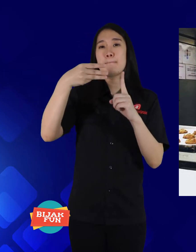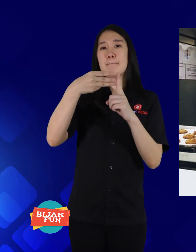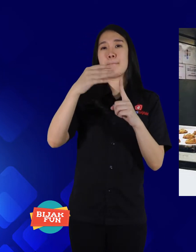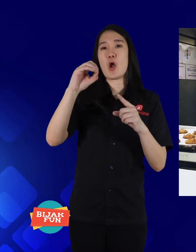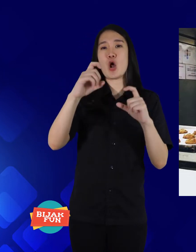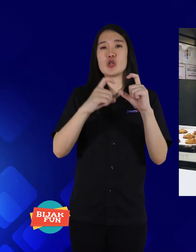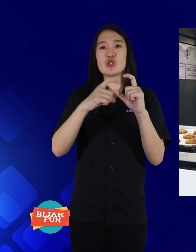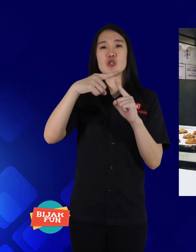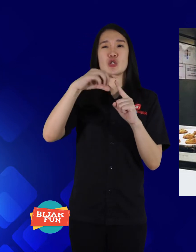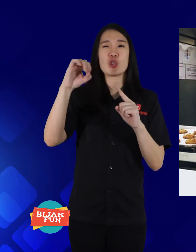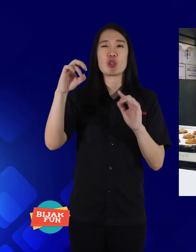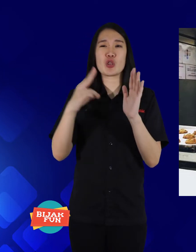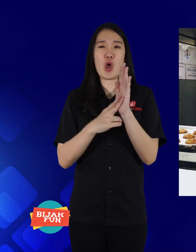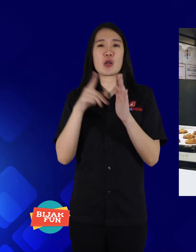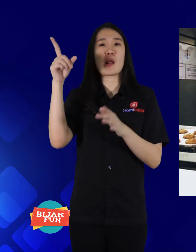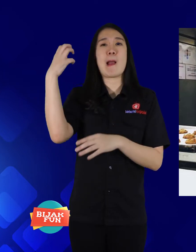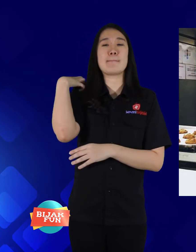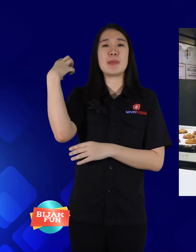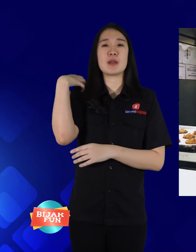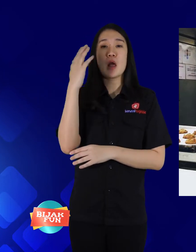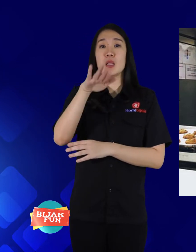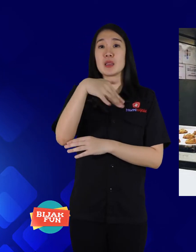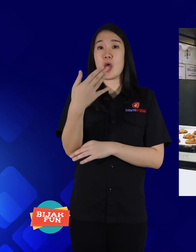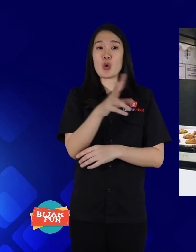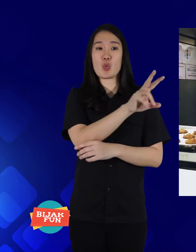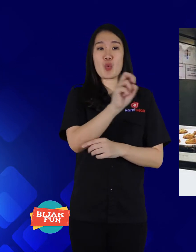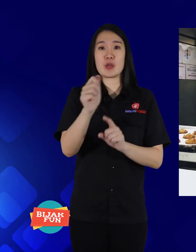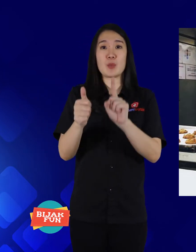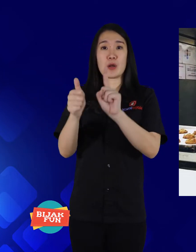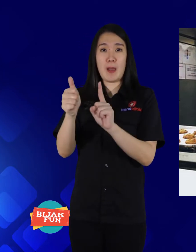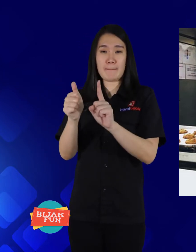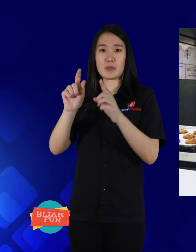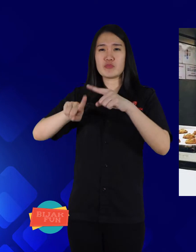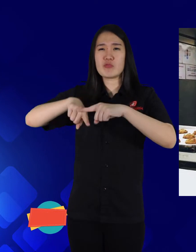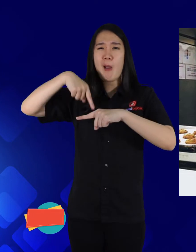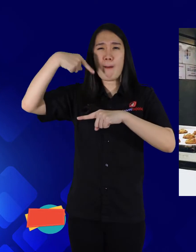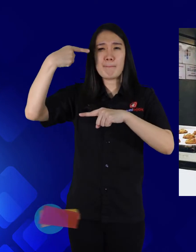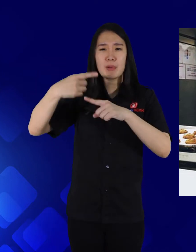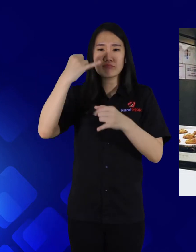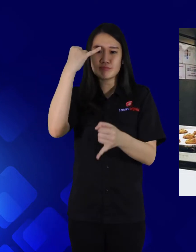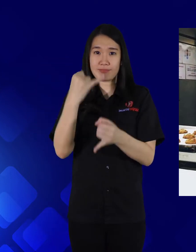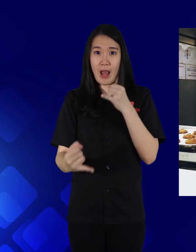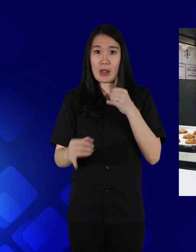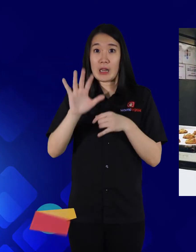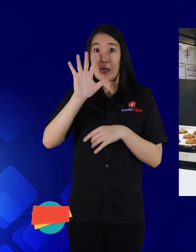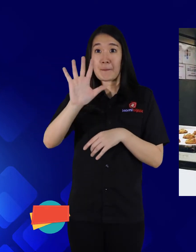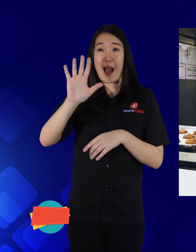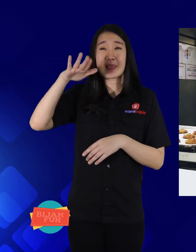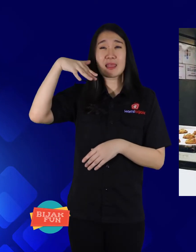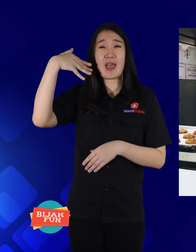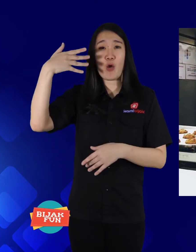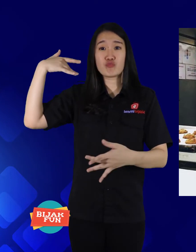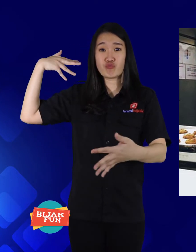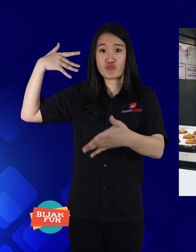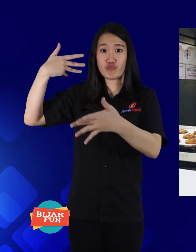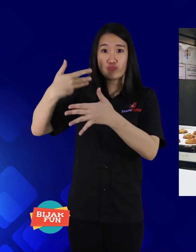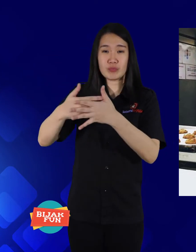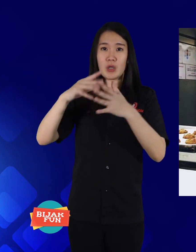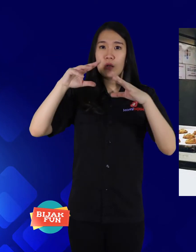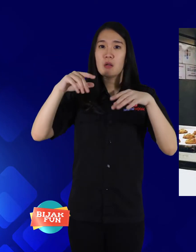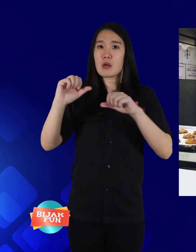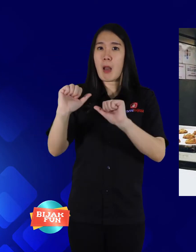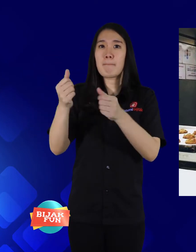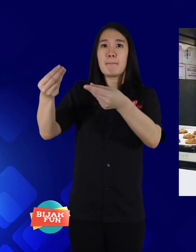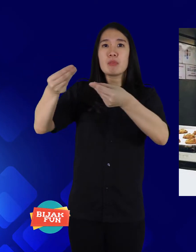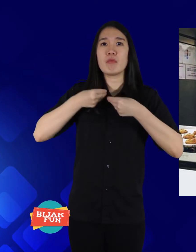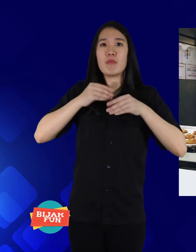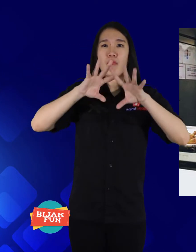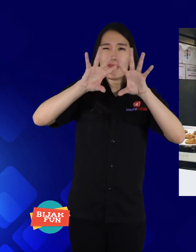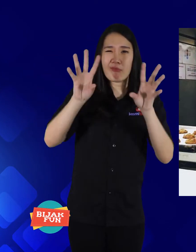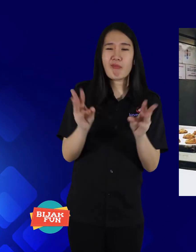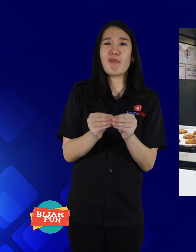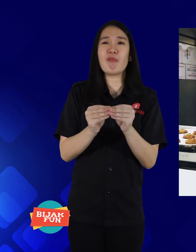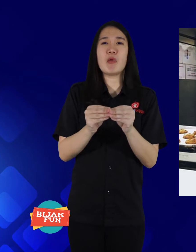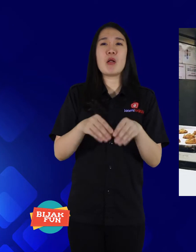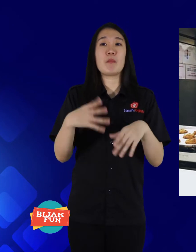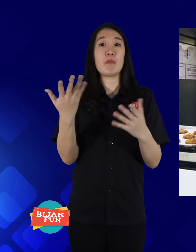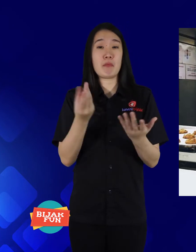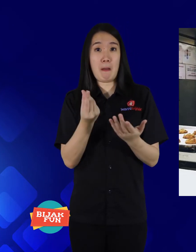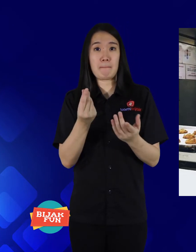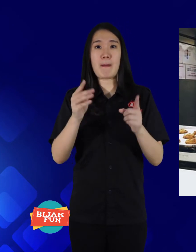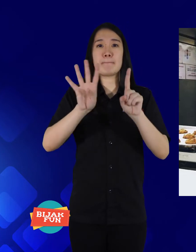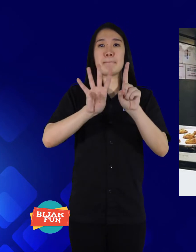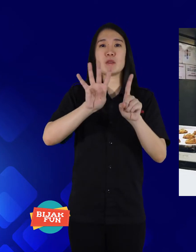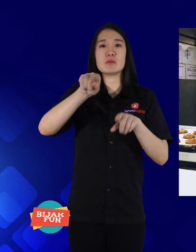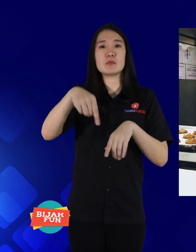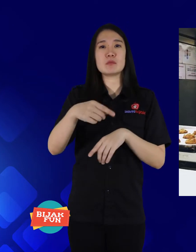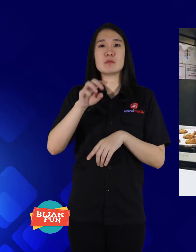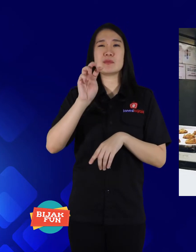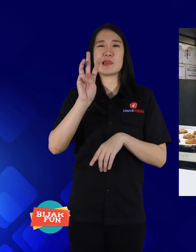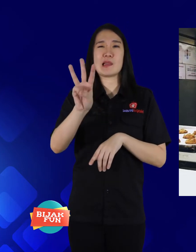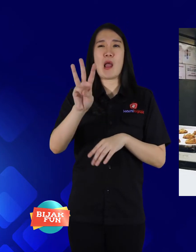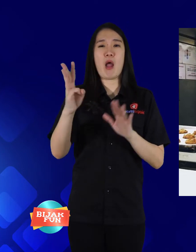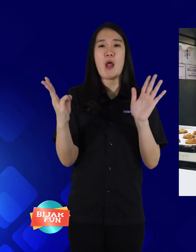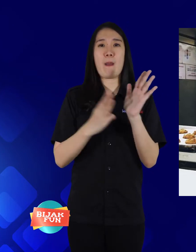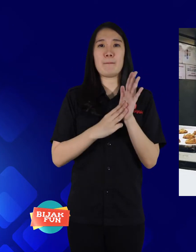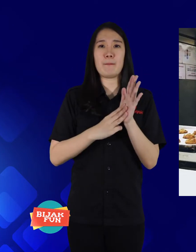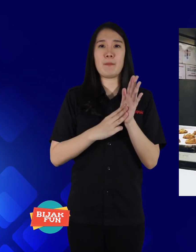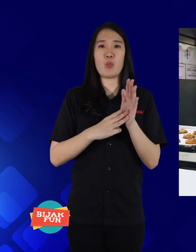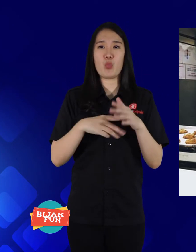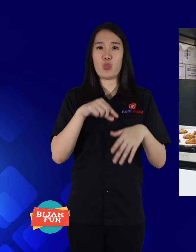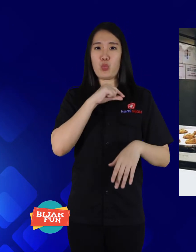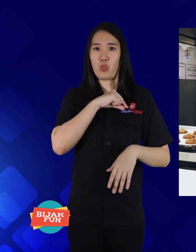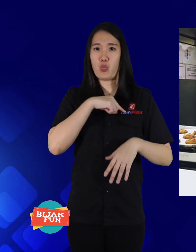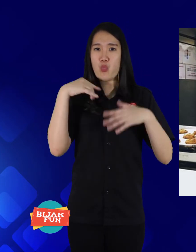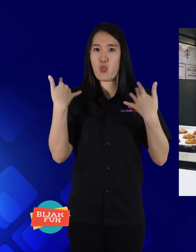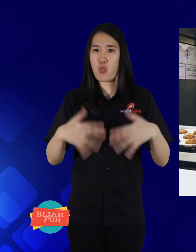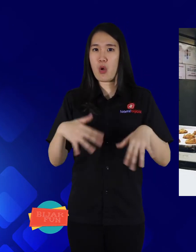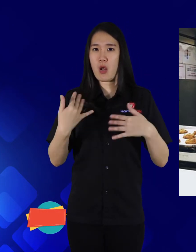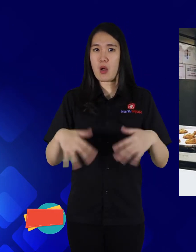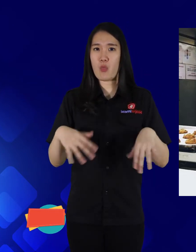Boston, America in 2016 and 5 years the last can result in a profit of 14.3 billion wow!